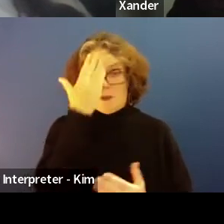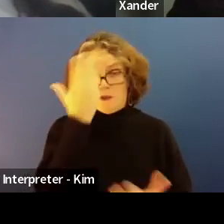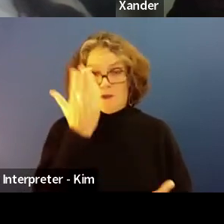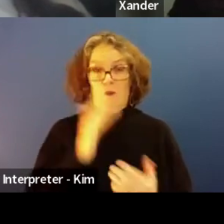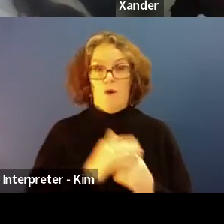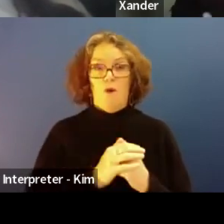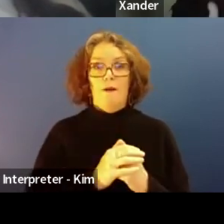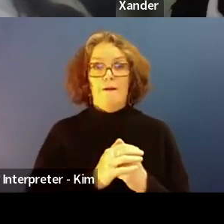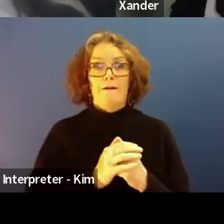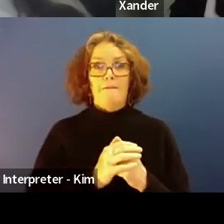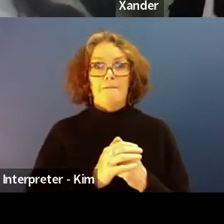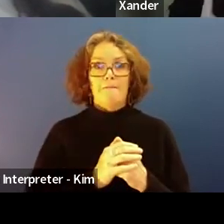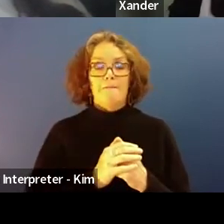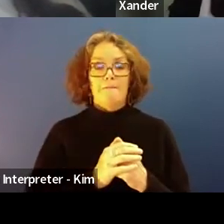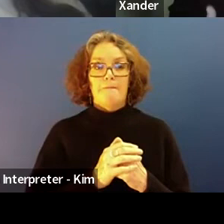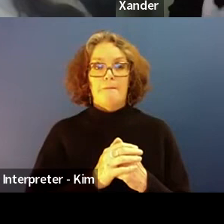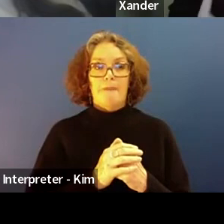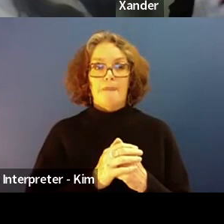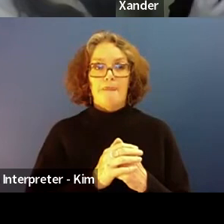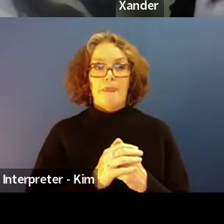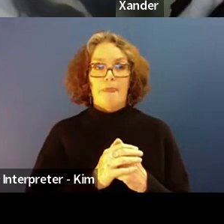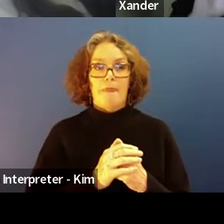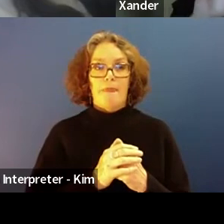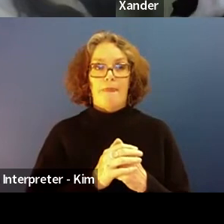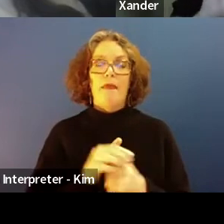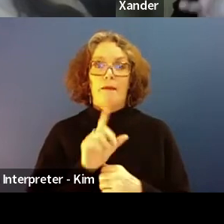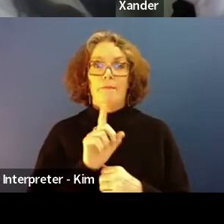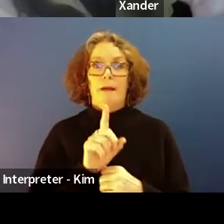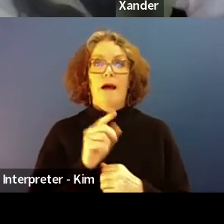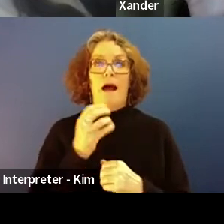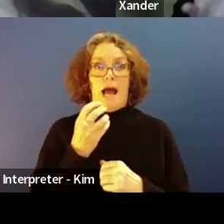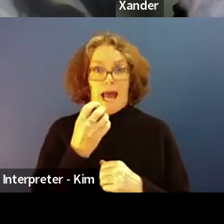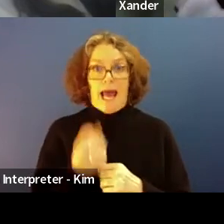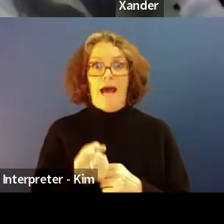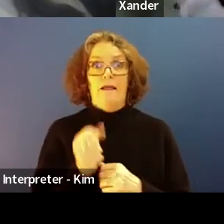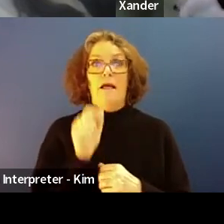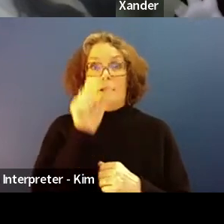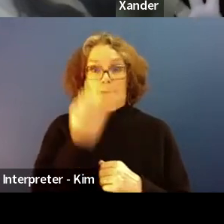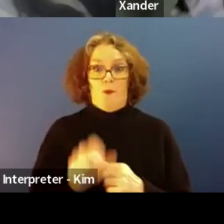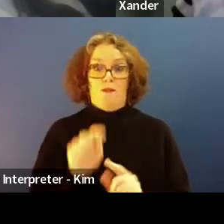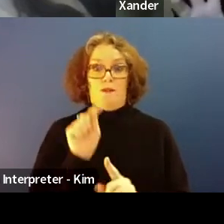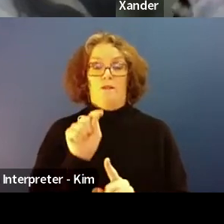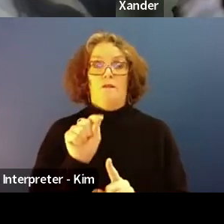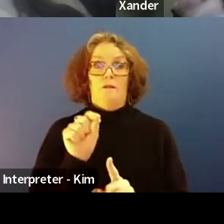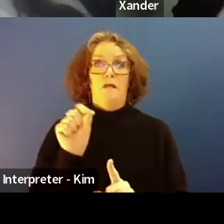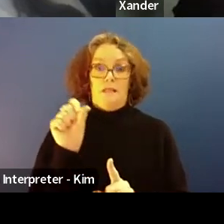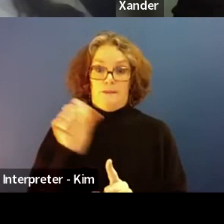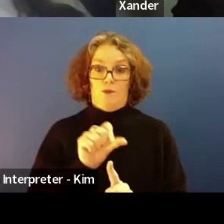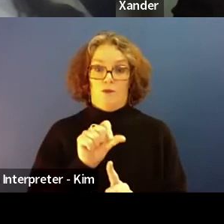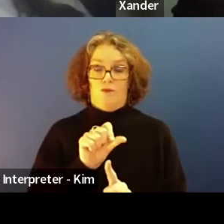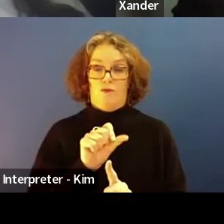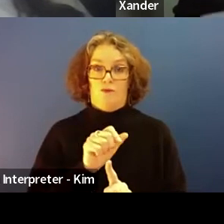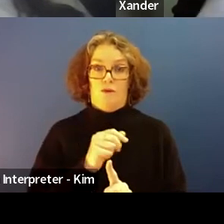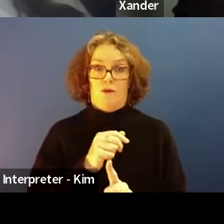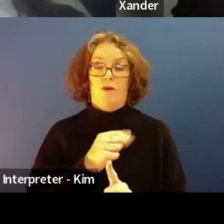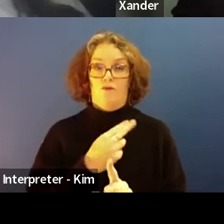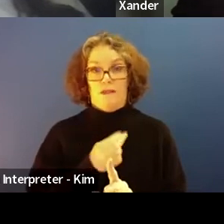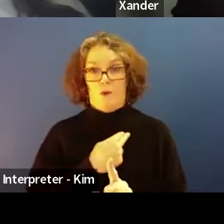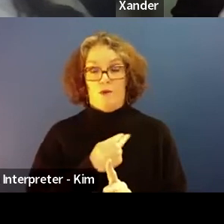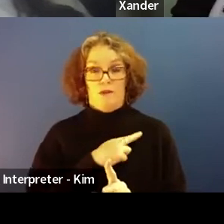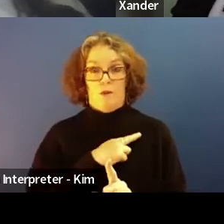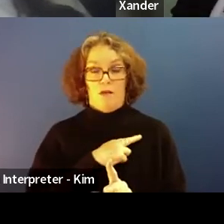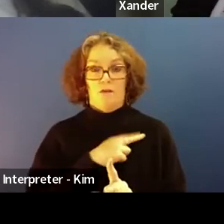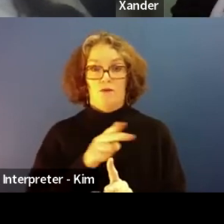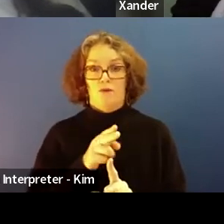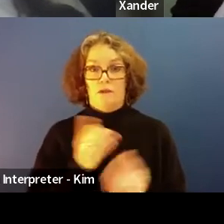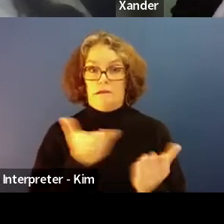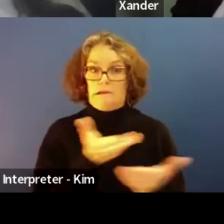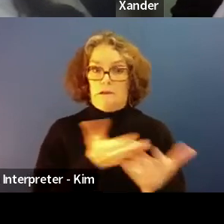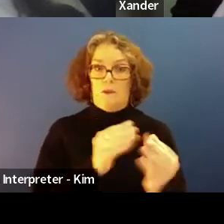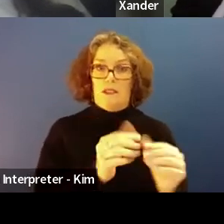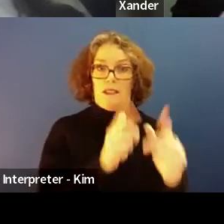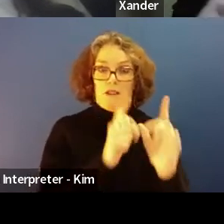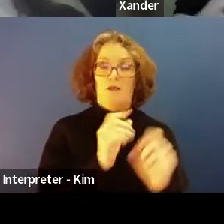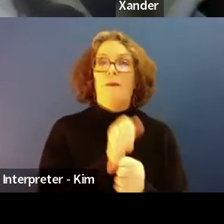But, again, that was the person who was supposed to be corresponding with like the teacher to make sure things were being done in terms of like adjustments and whatever.